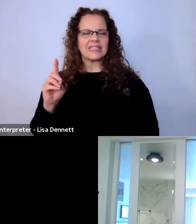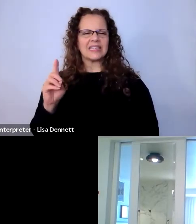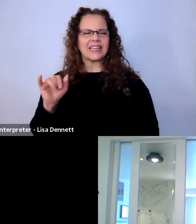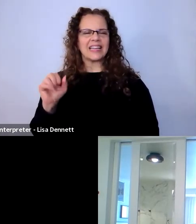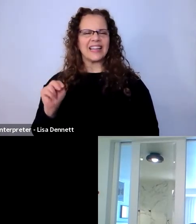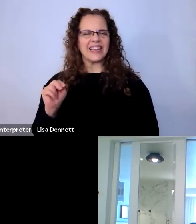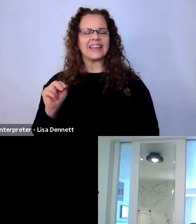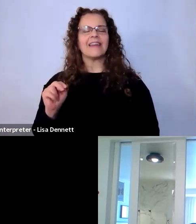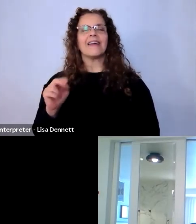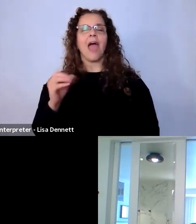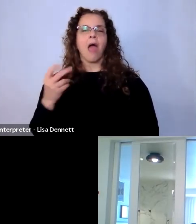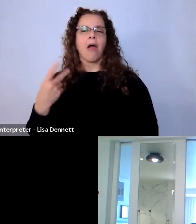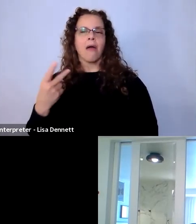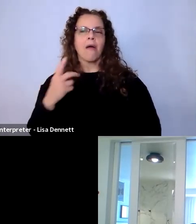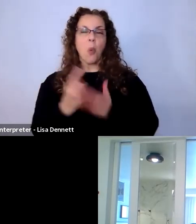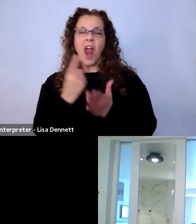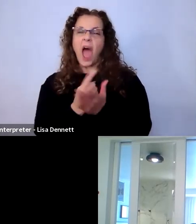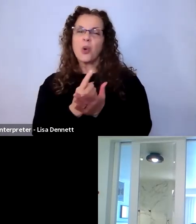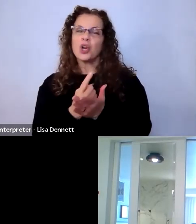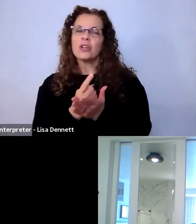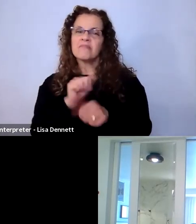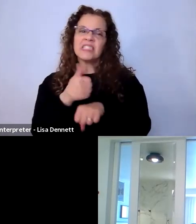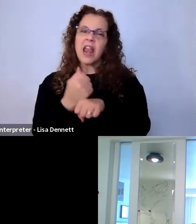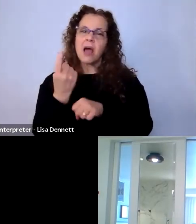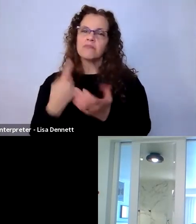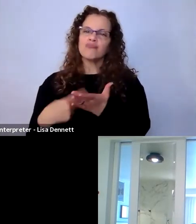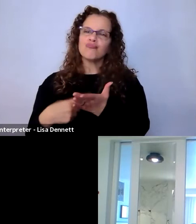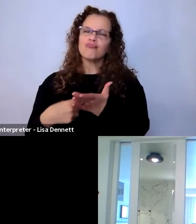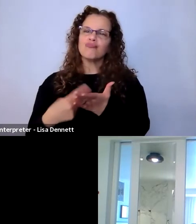The road is is understanding what needs to be done, and I am more than